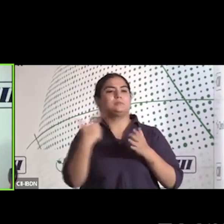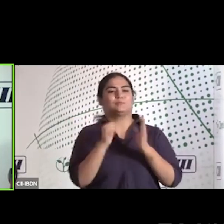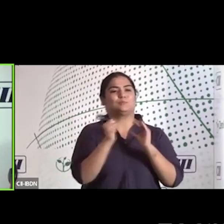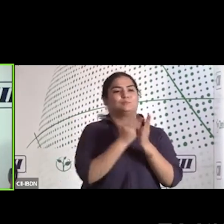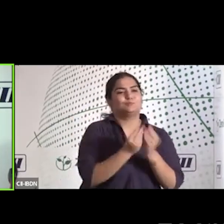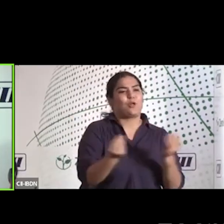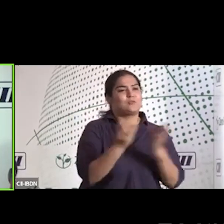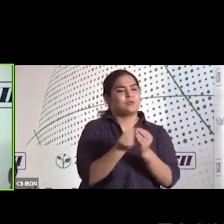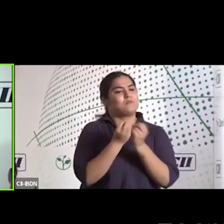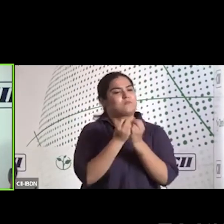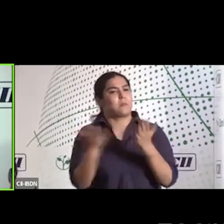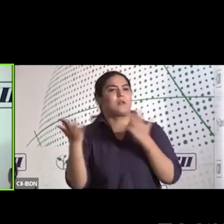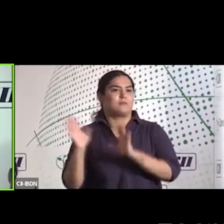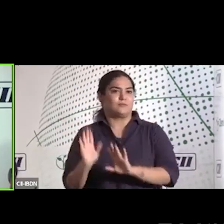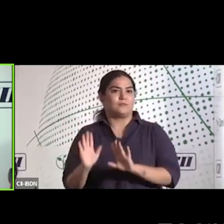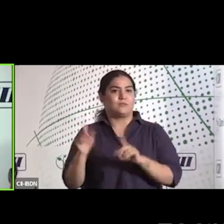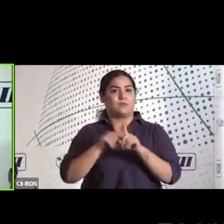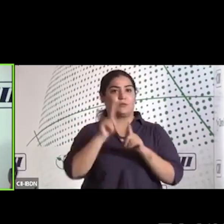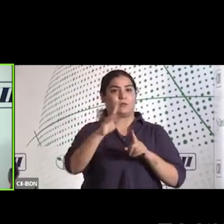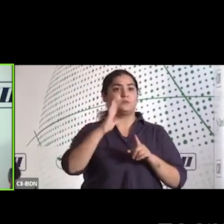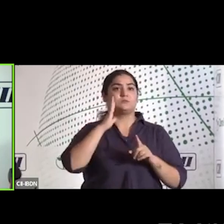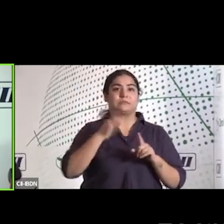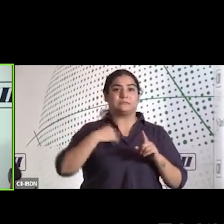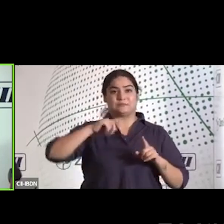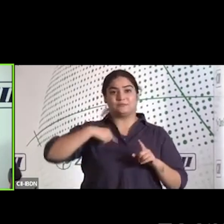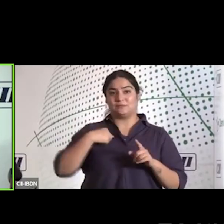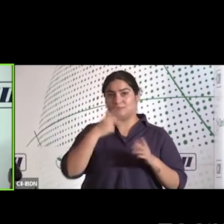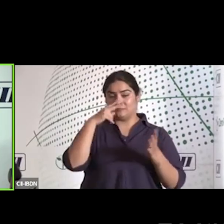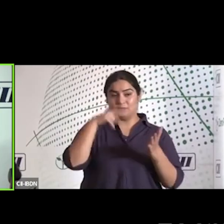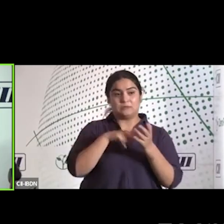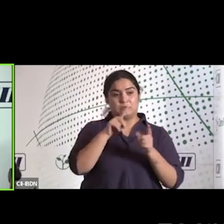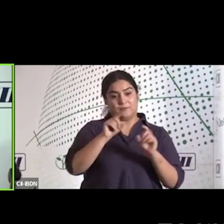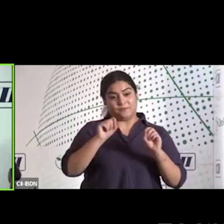We might not be on the cusp of some of them, but we're getting started.